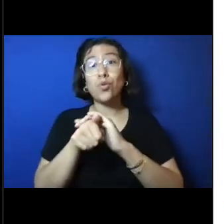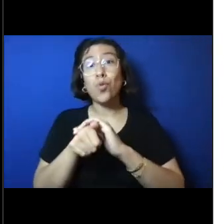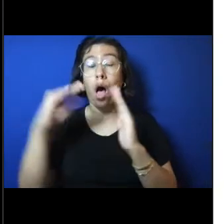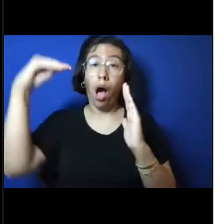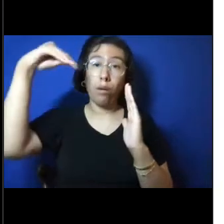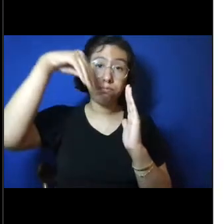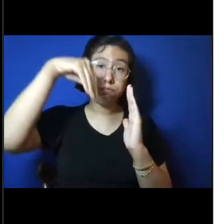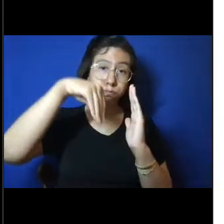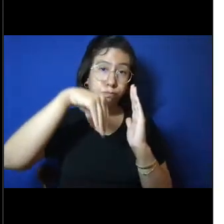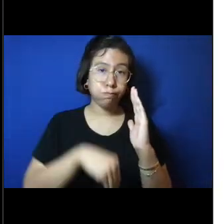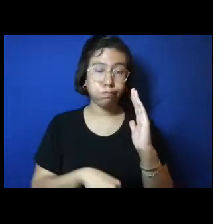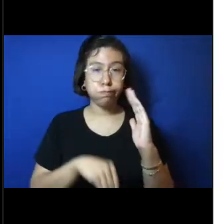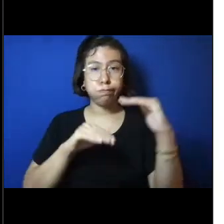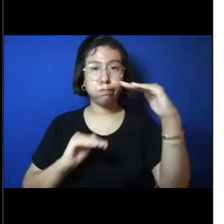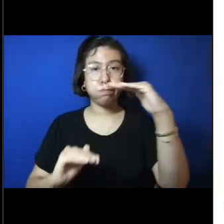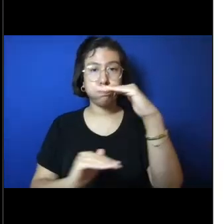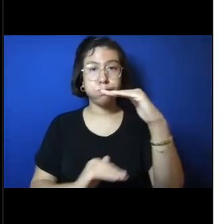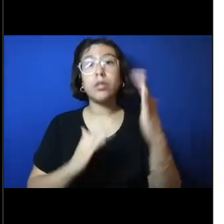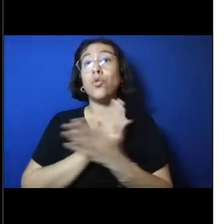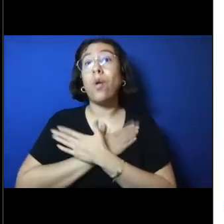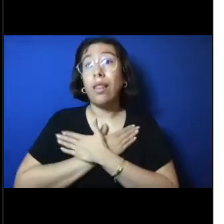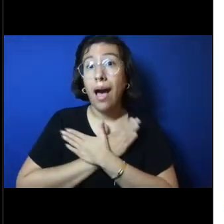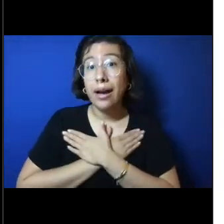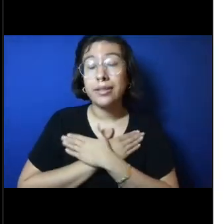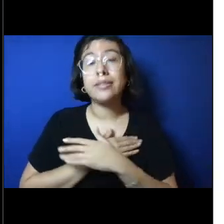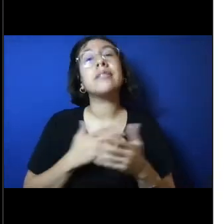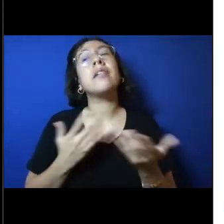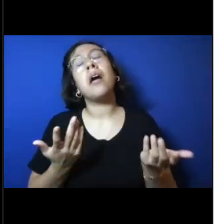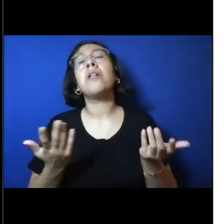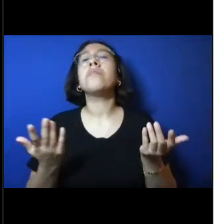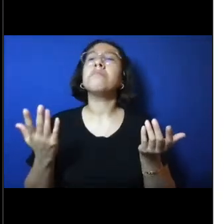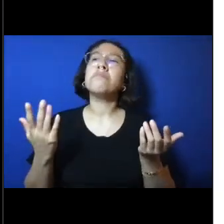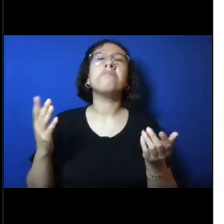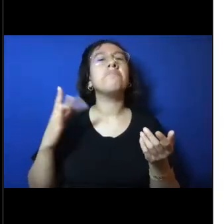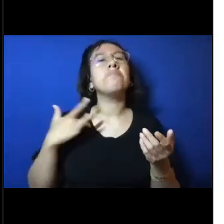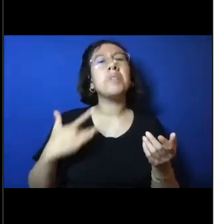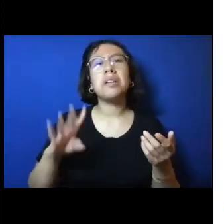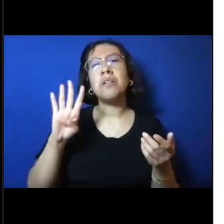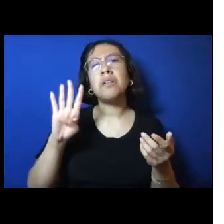or going down to forage, they usually go down for about 40 minutes or so.